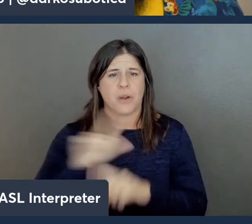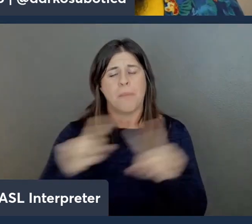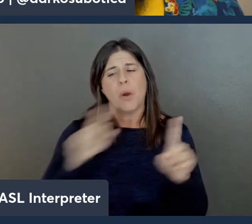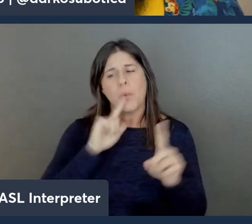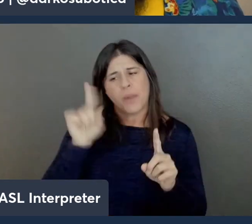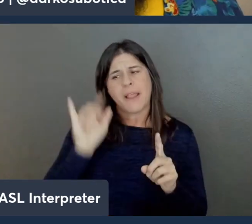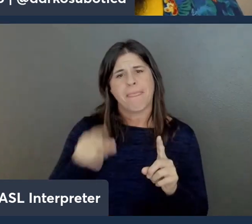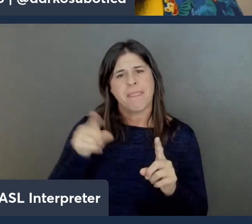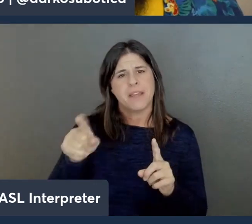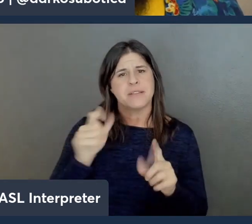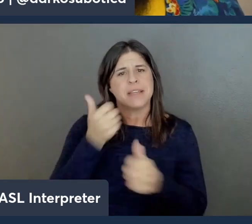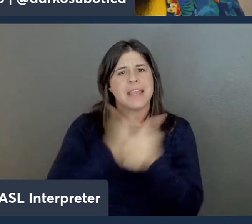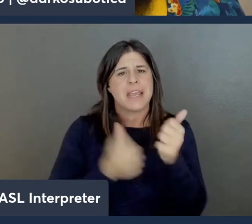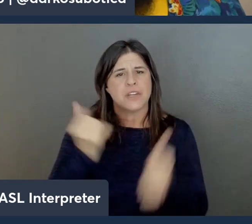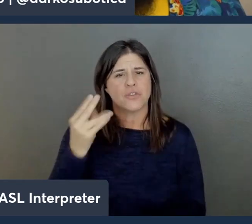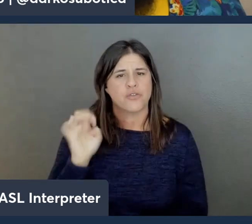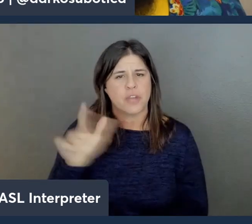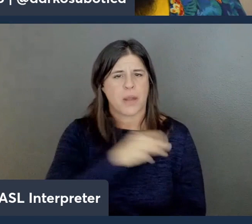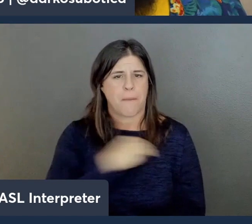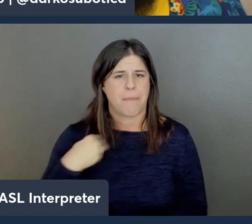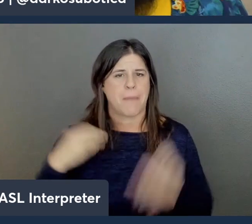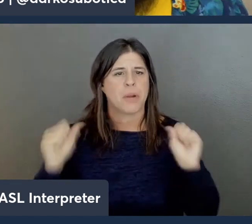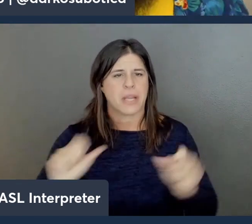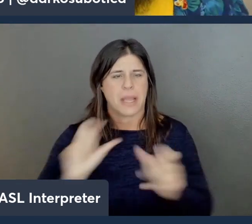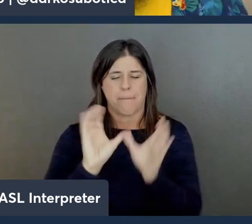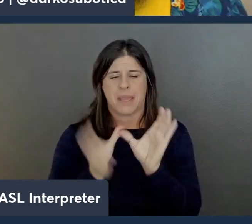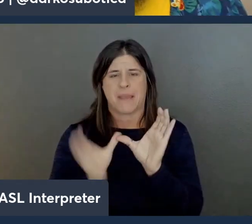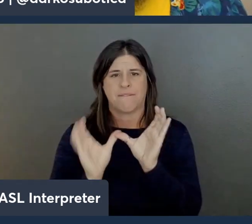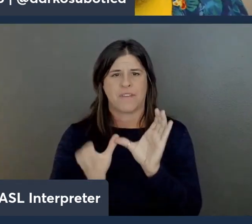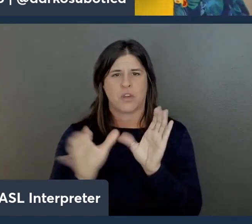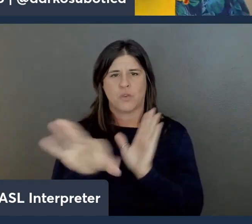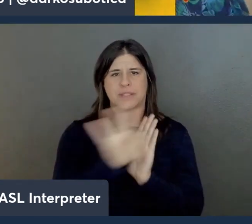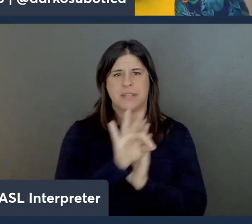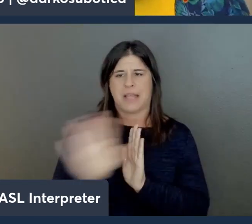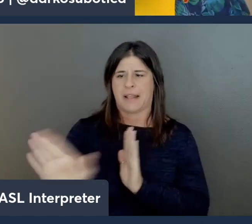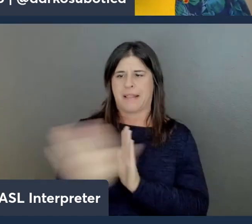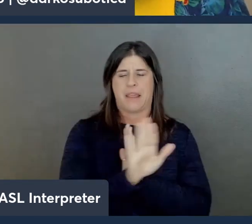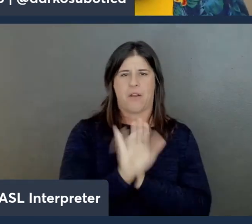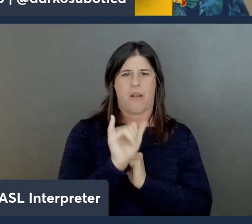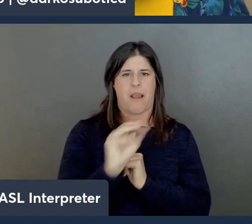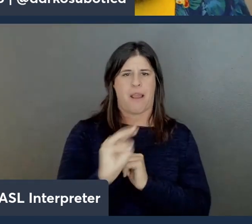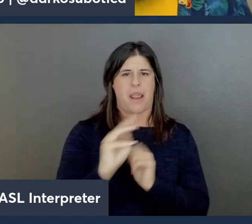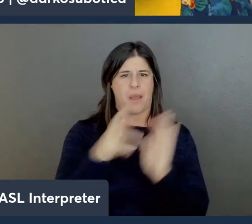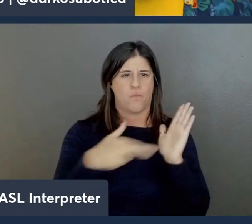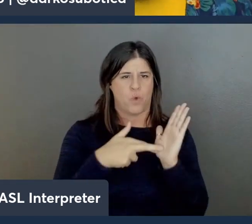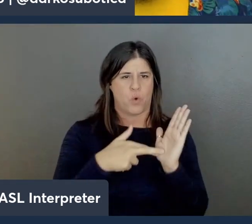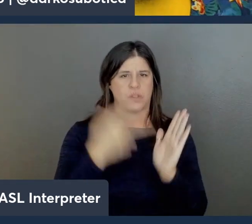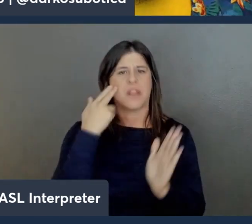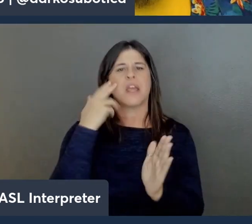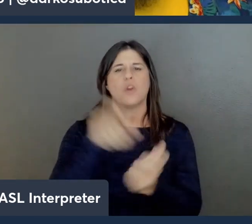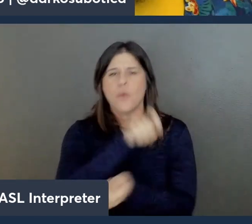each Channel member can be configured, to select their own IAM roles. So know exactly what role is being used,